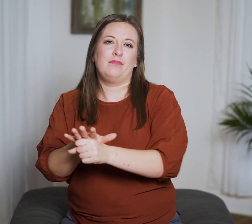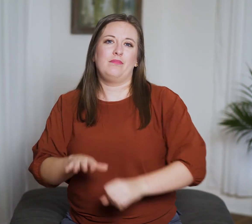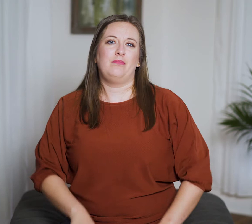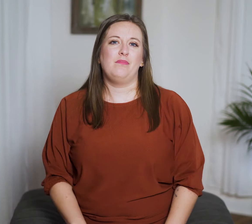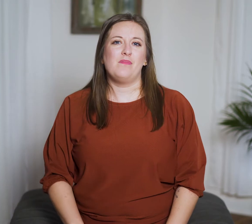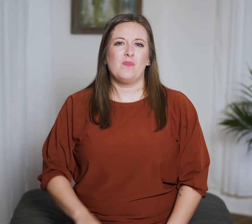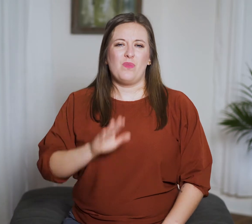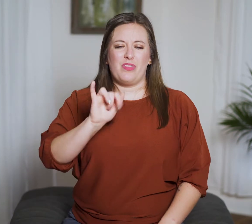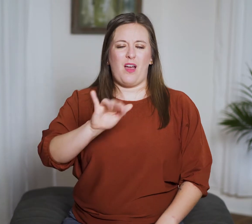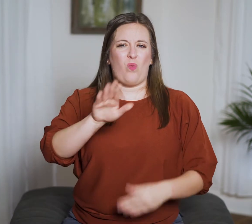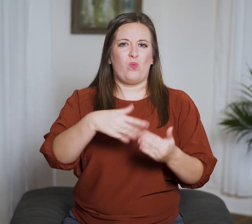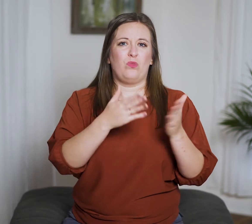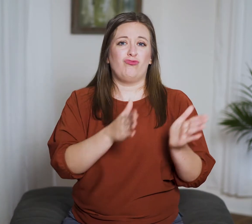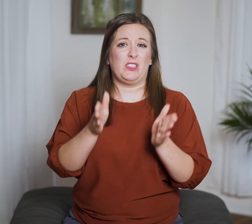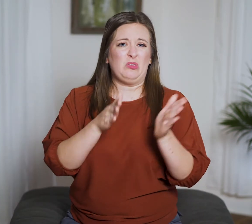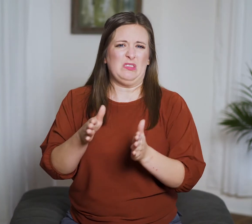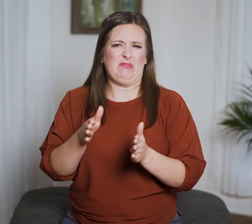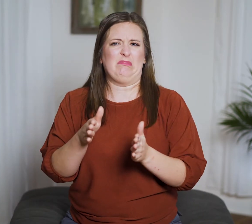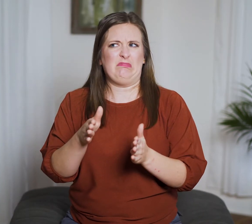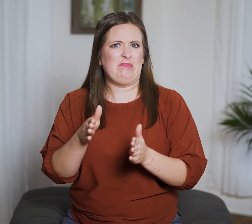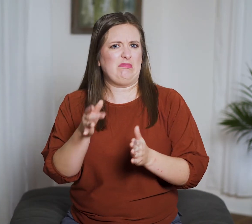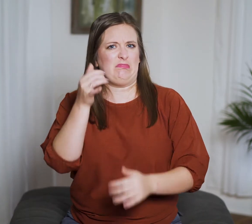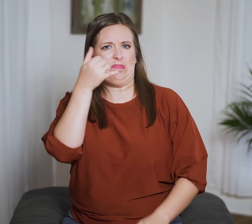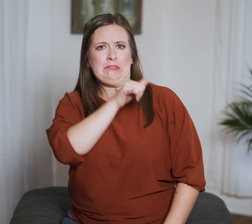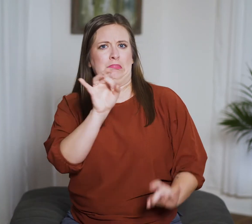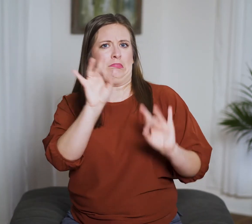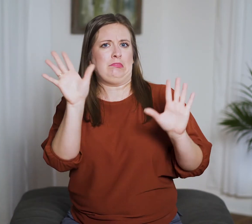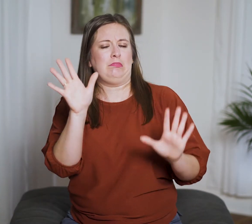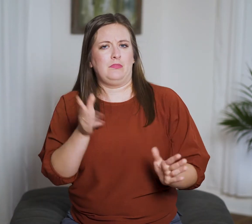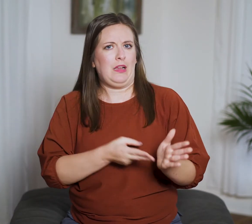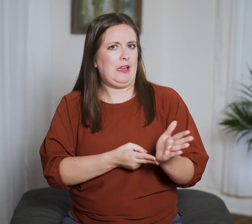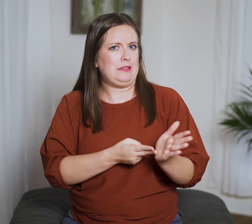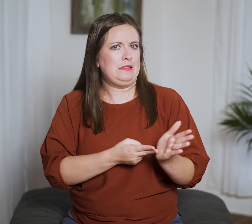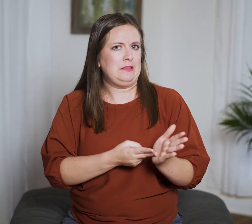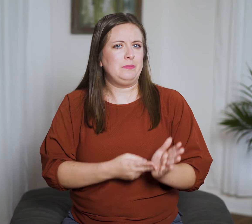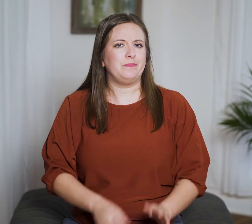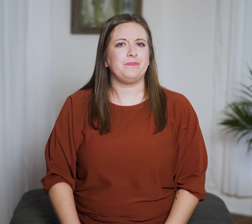This whole arrangement sounds terrible, honestly.